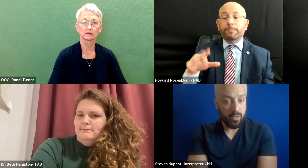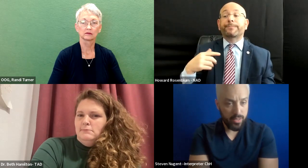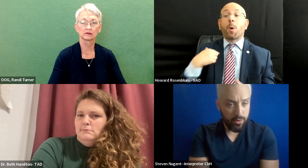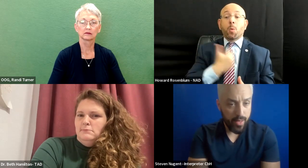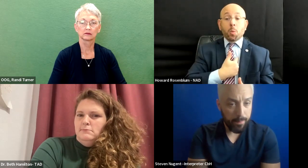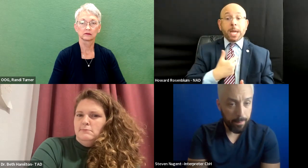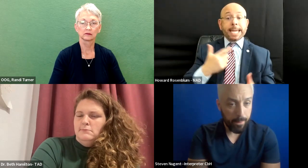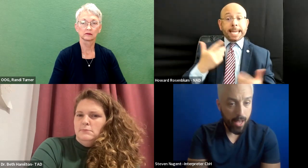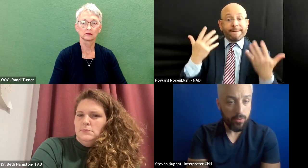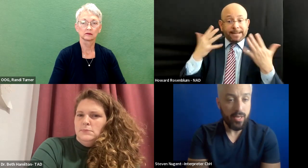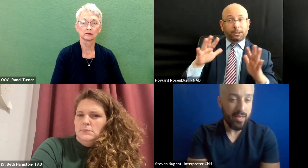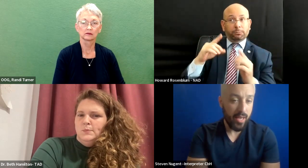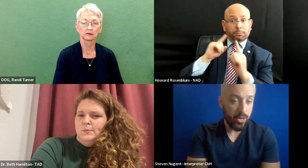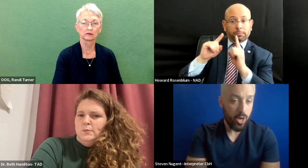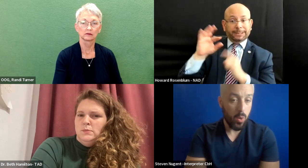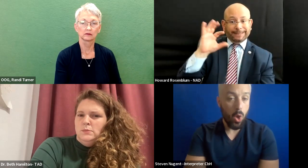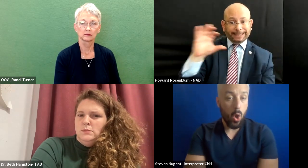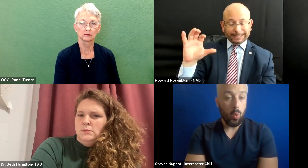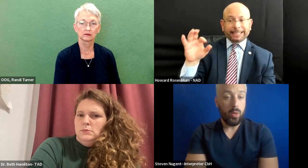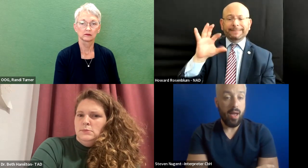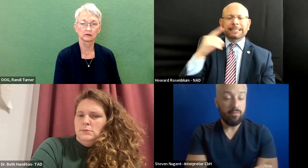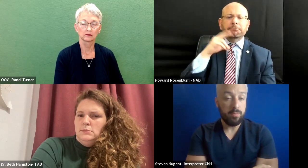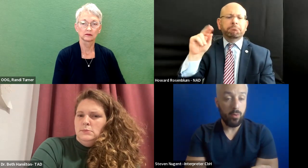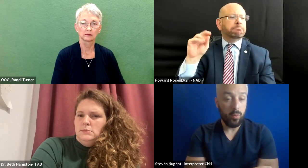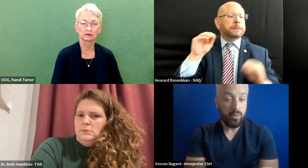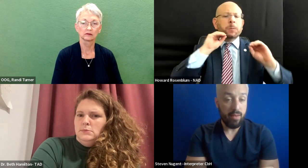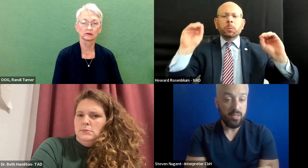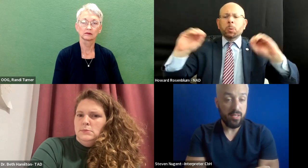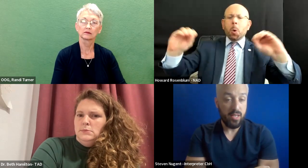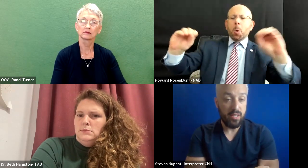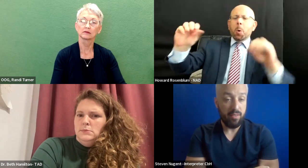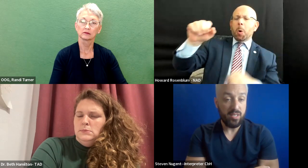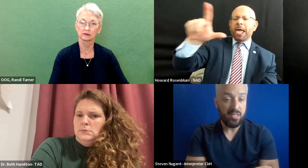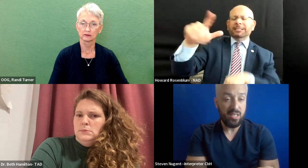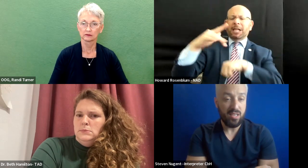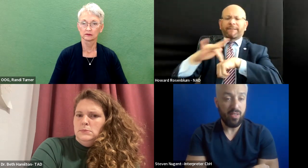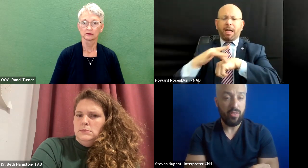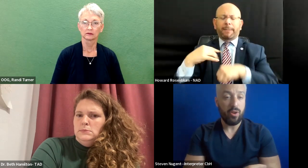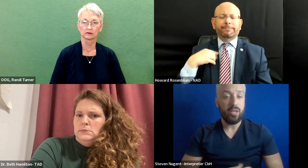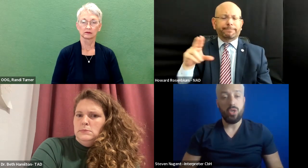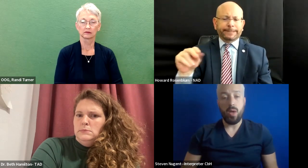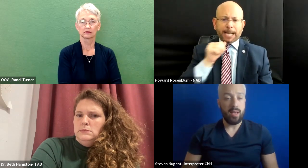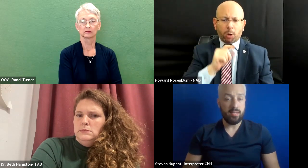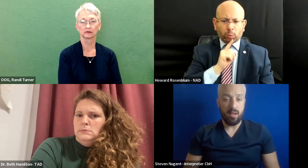Deaf representatives answer those calls to work with those people? Have we considered